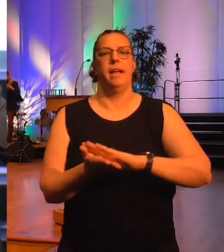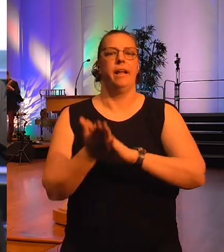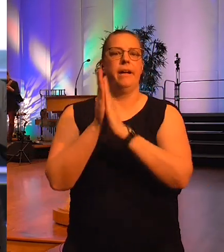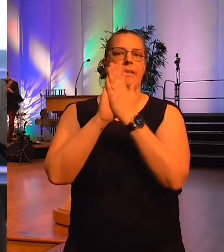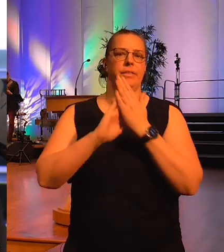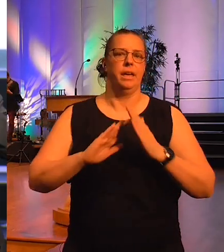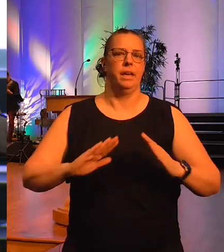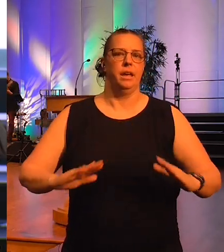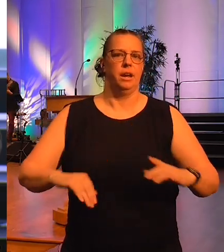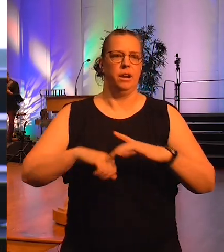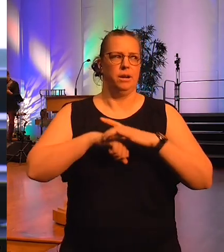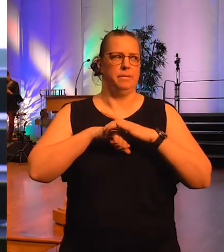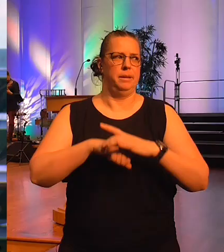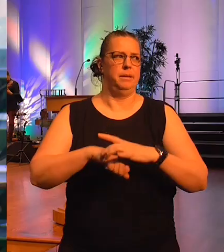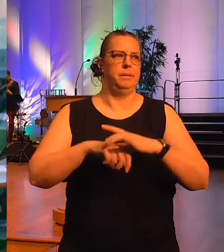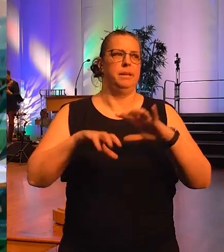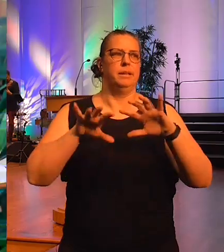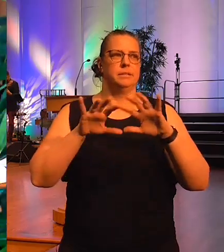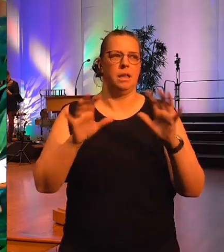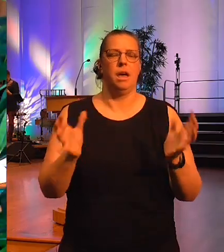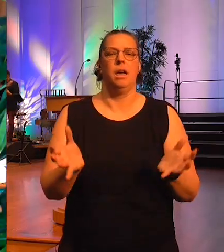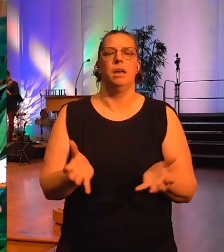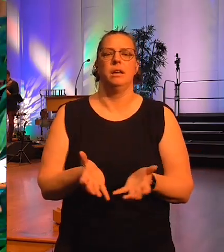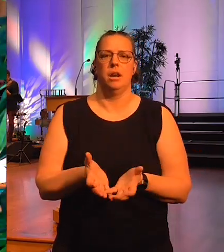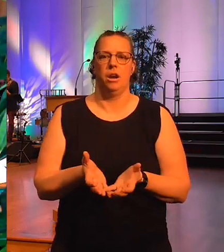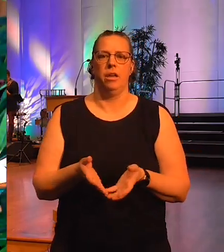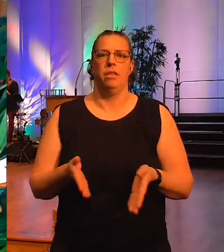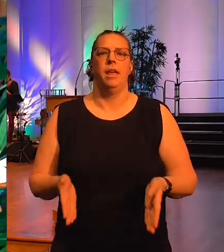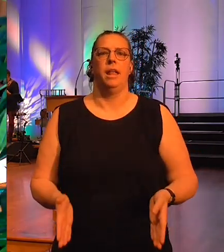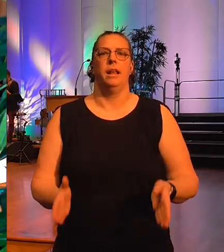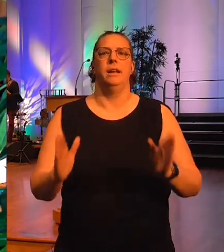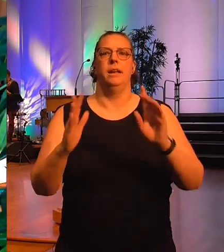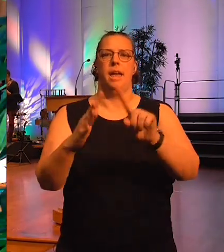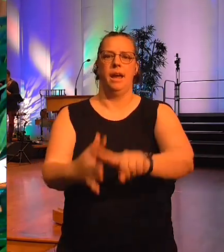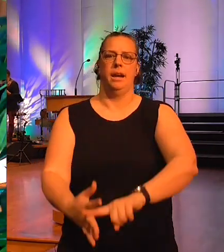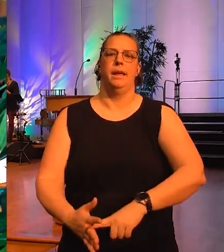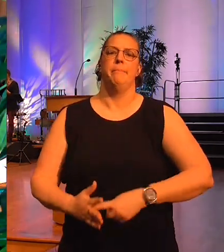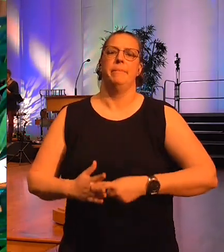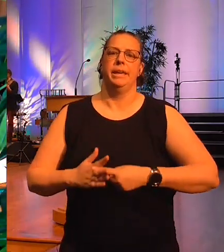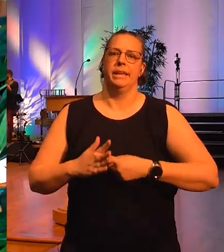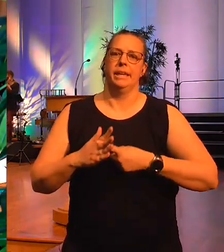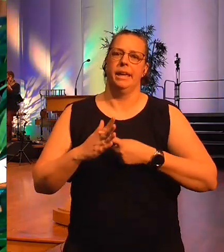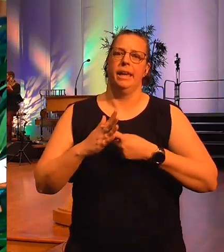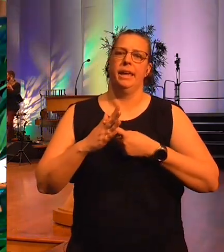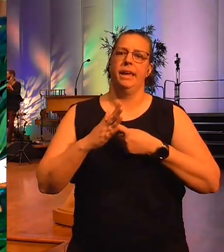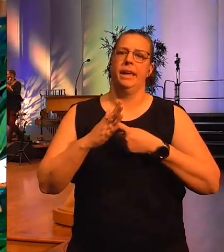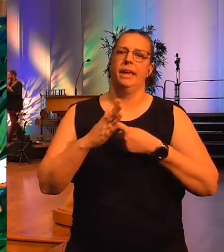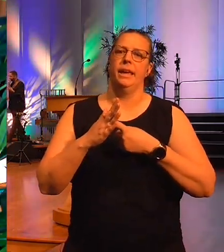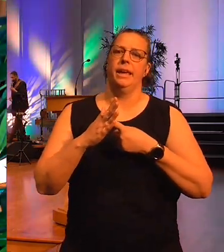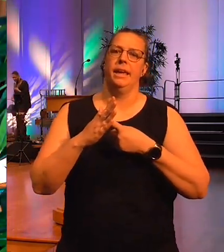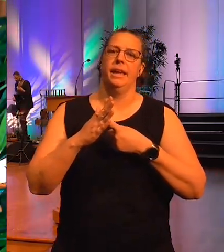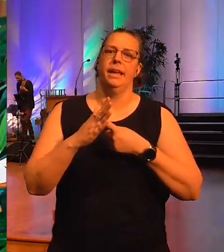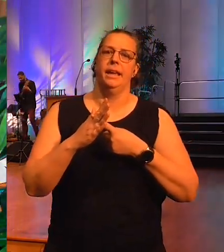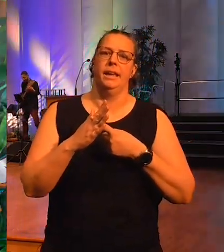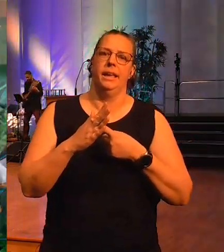Let There Be Peace On Earth and